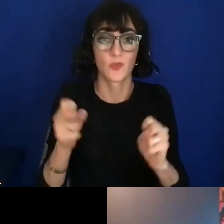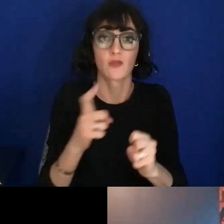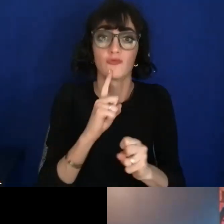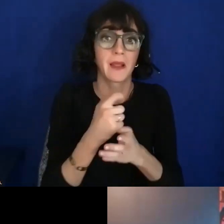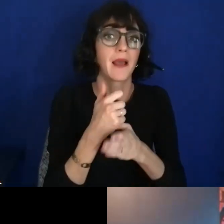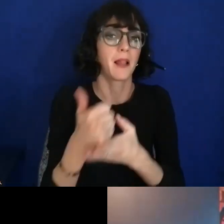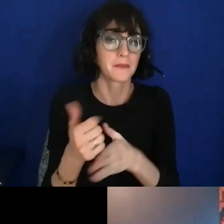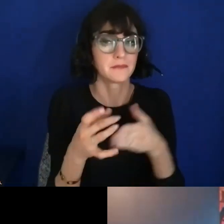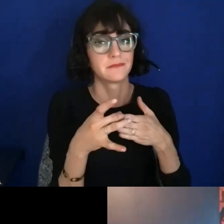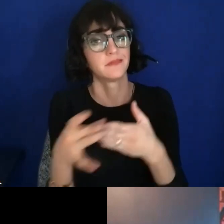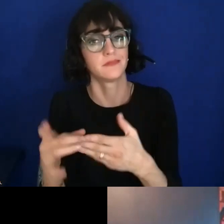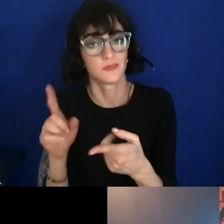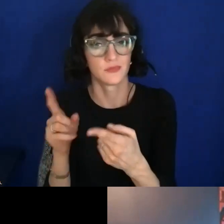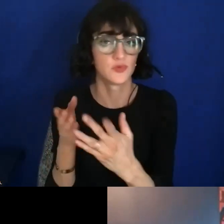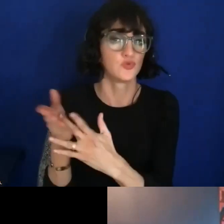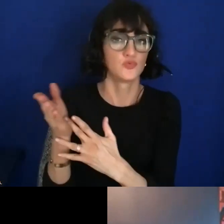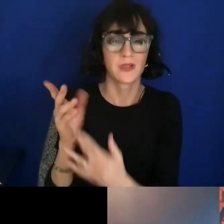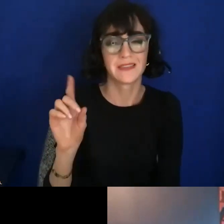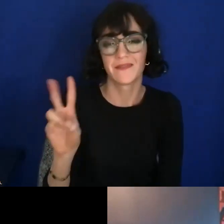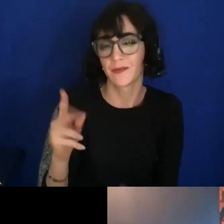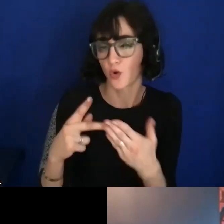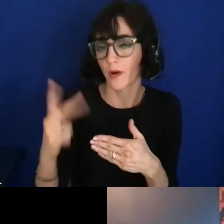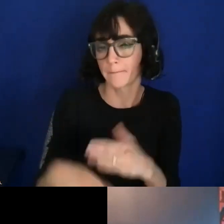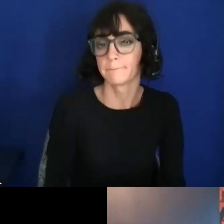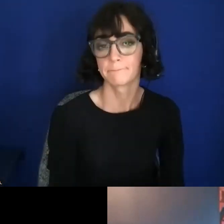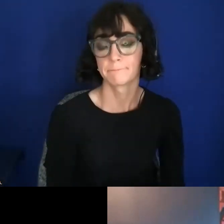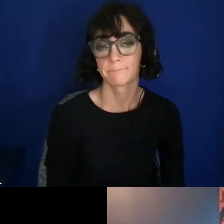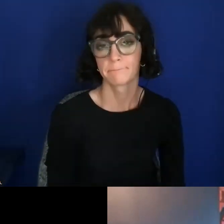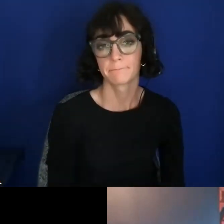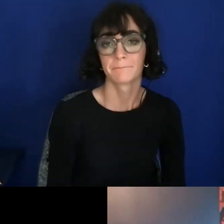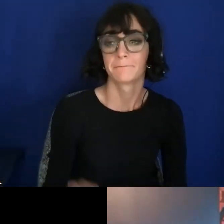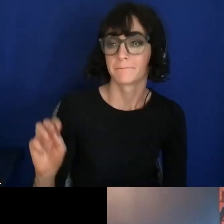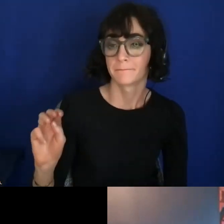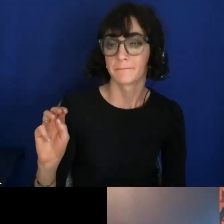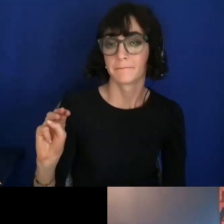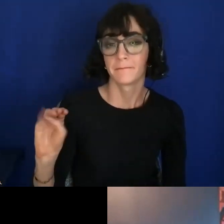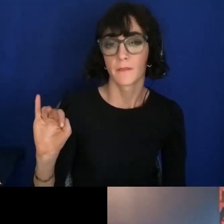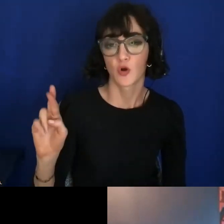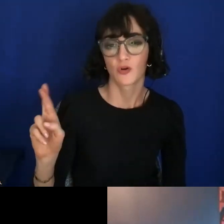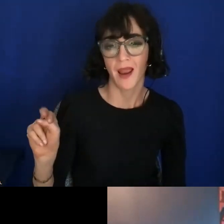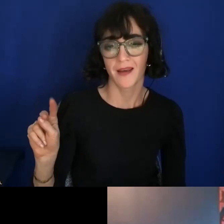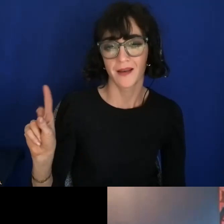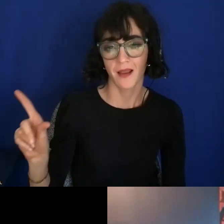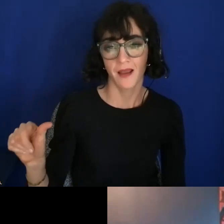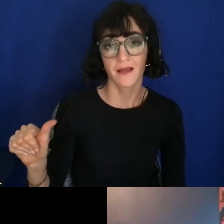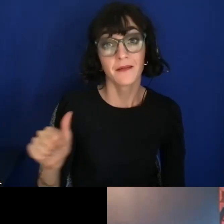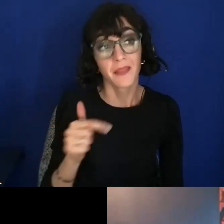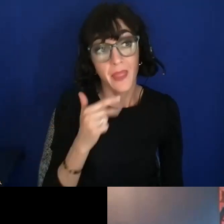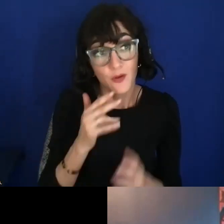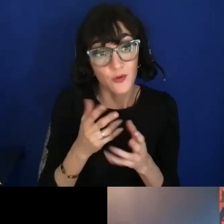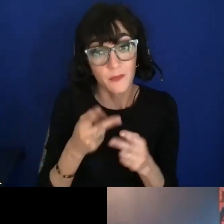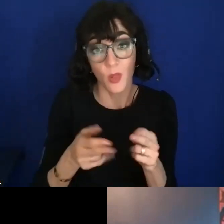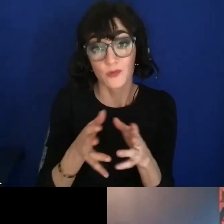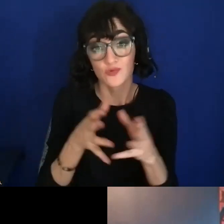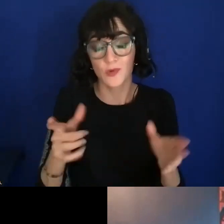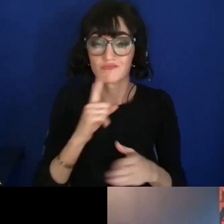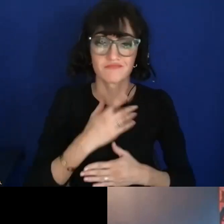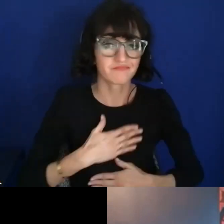This is Miranda, thank you both so much we really appreciate your time today. I am excited